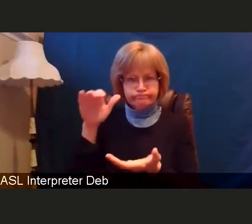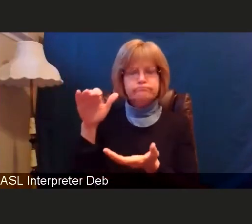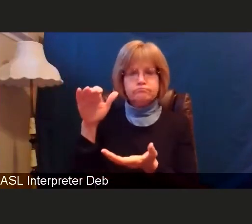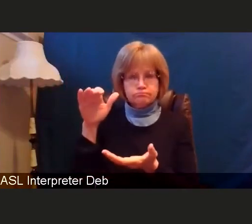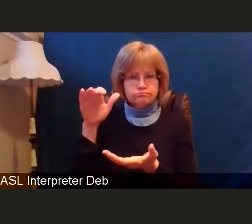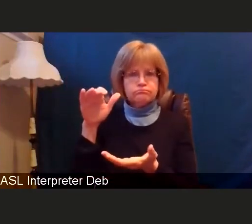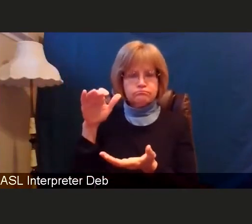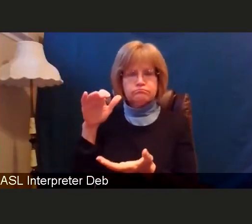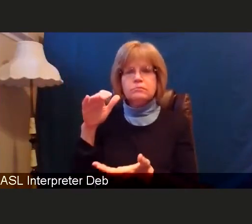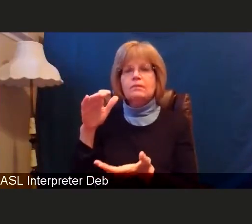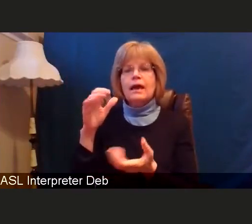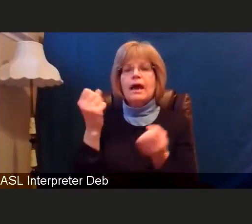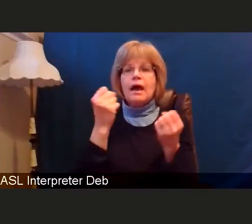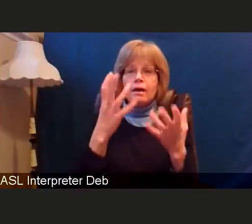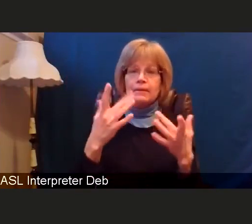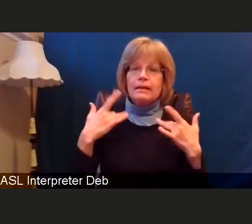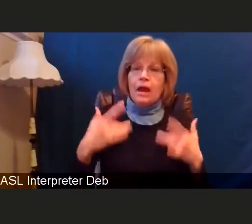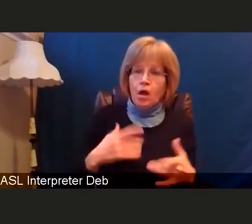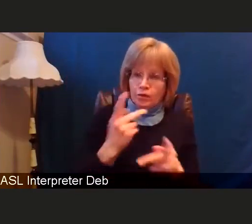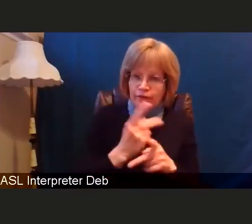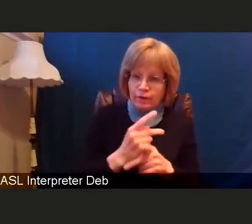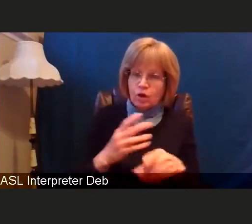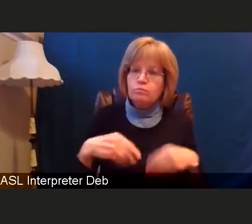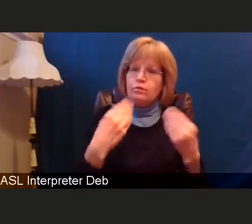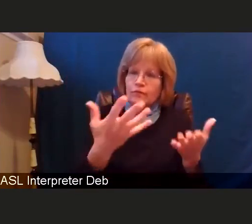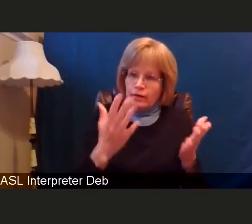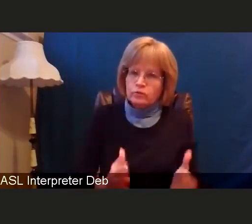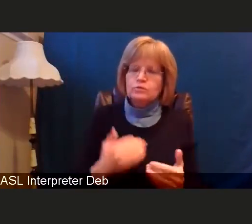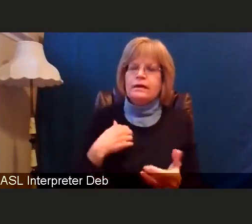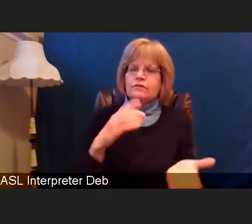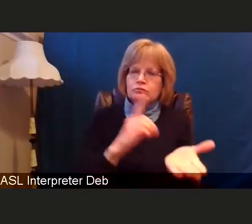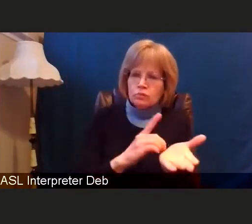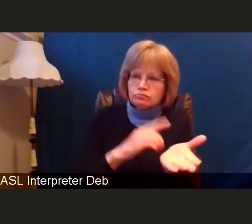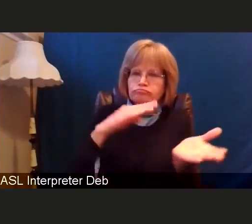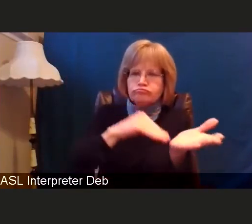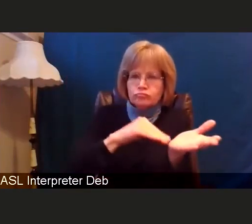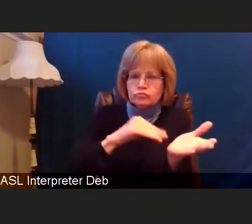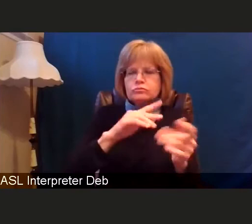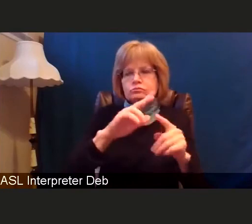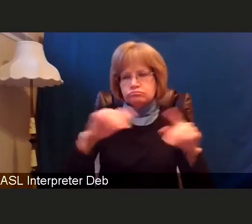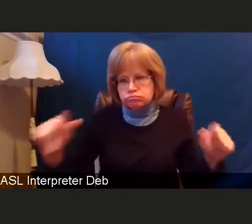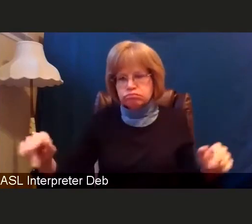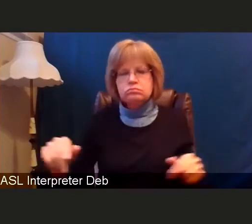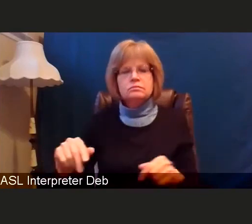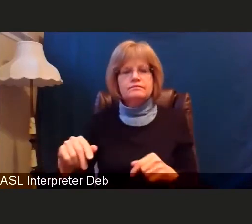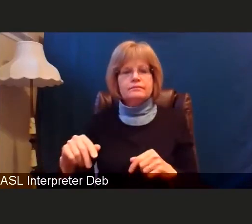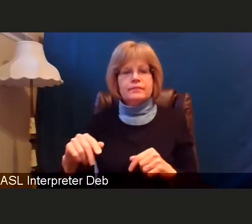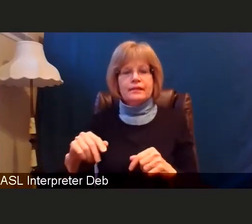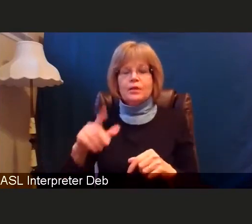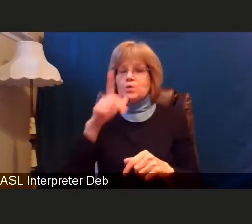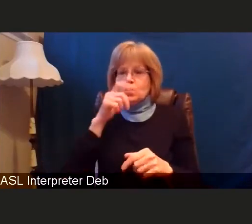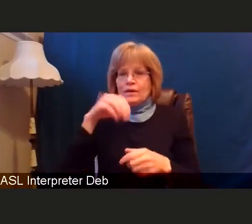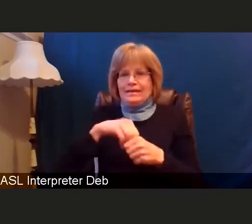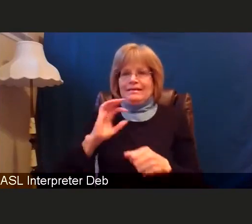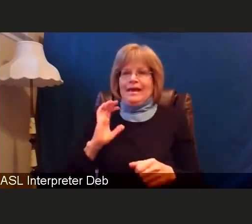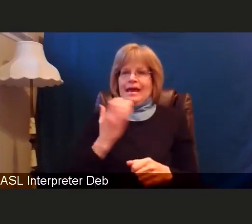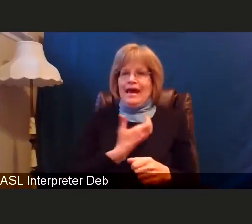like how many healthcare providers we have, and who are in quote unquote, "our Beebee Medical Group